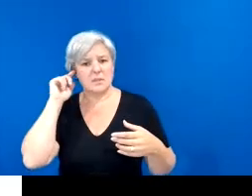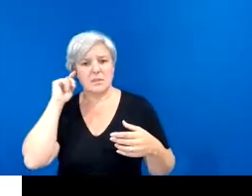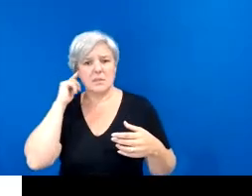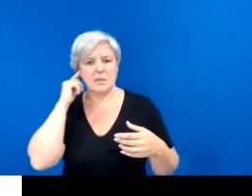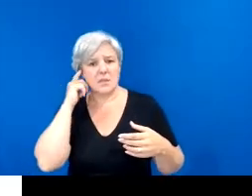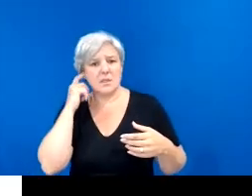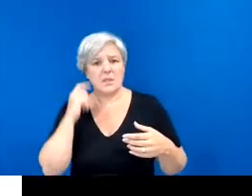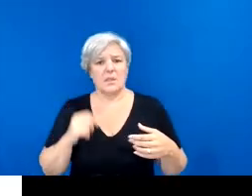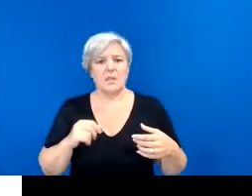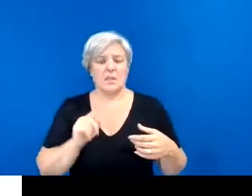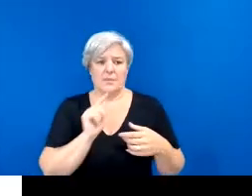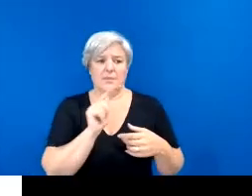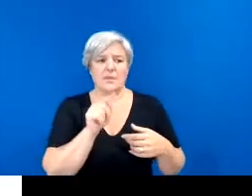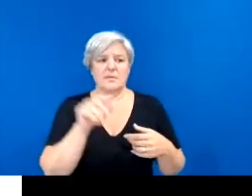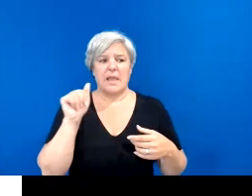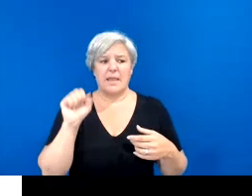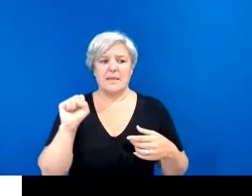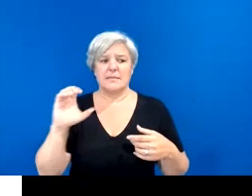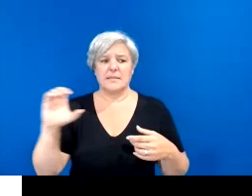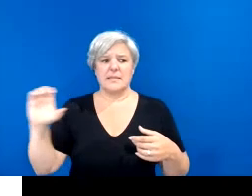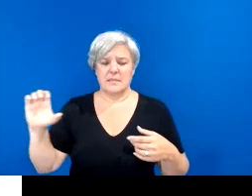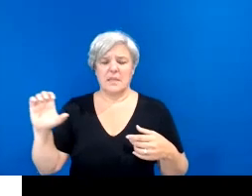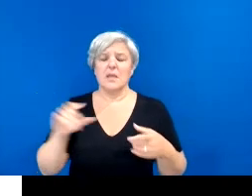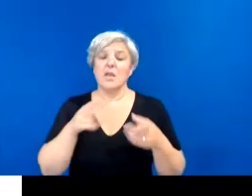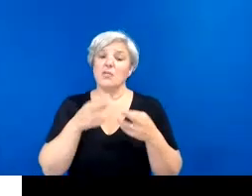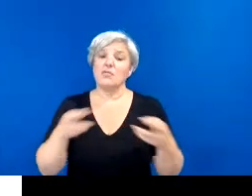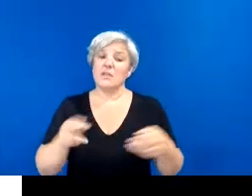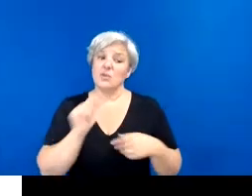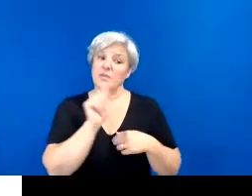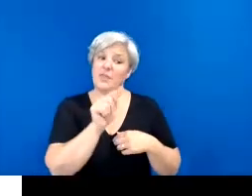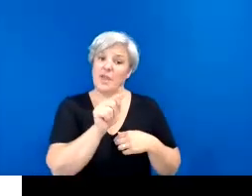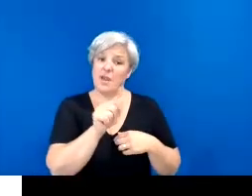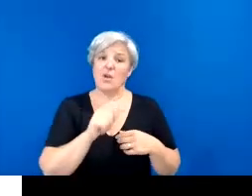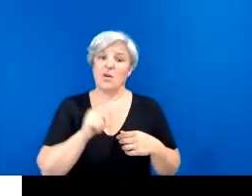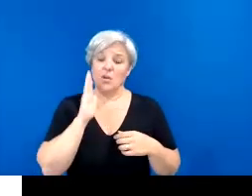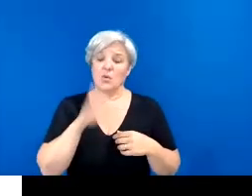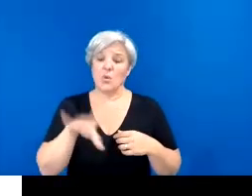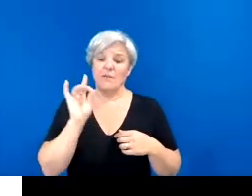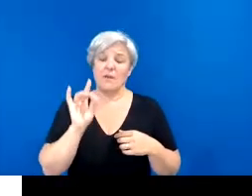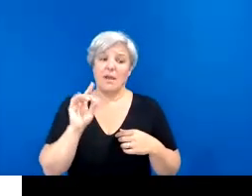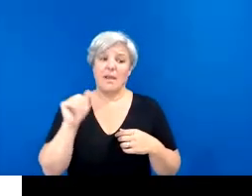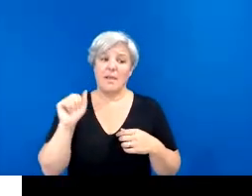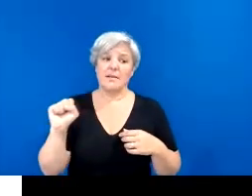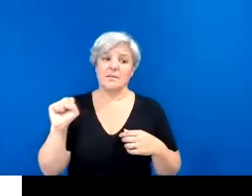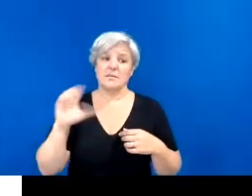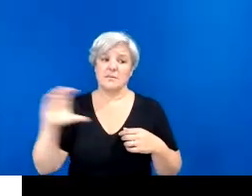So the resources that you will find on the ASCCC OERI